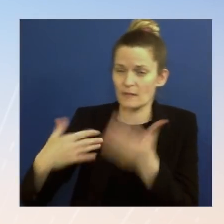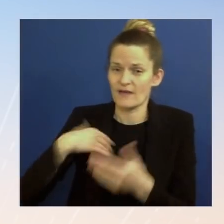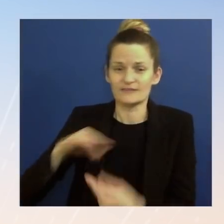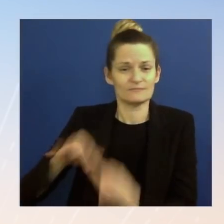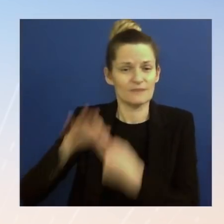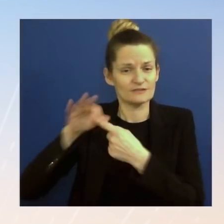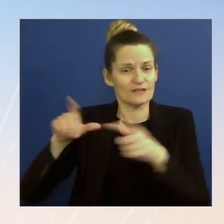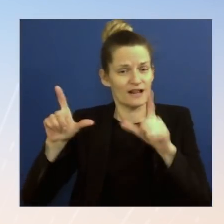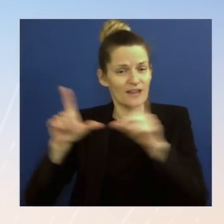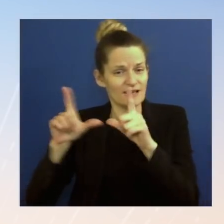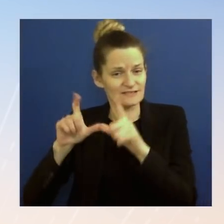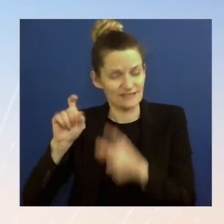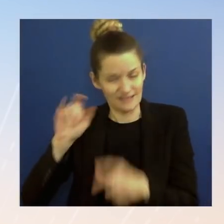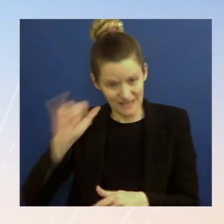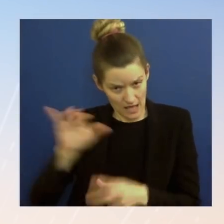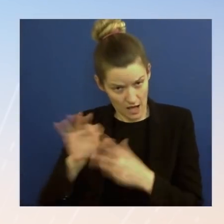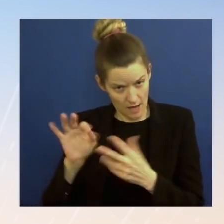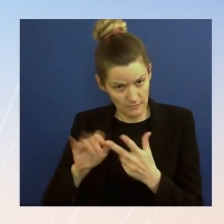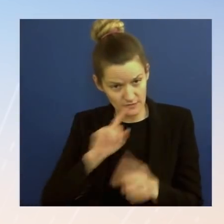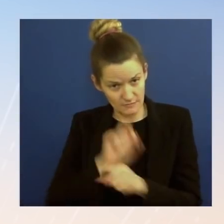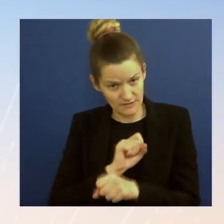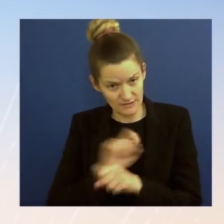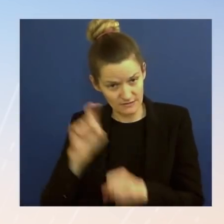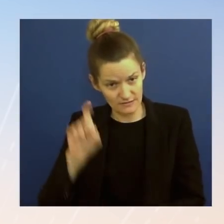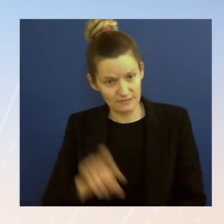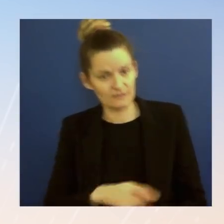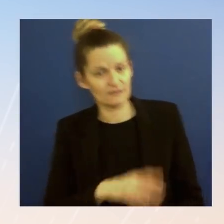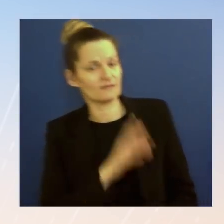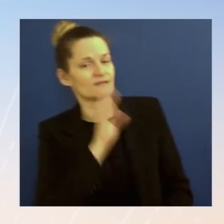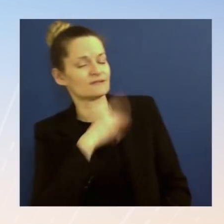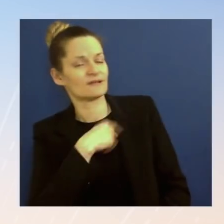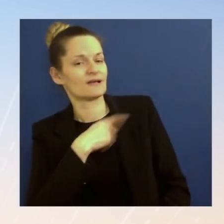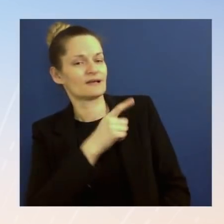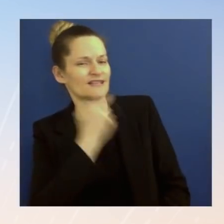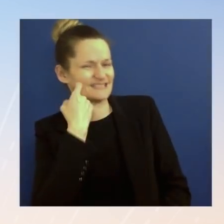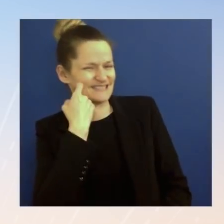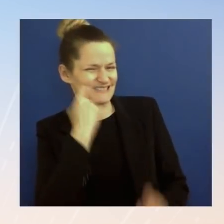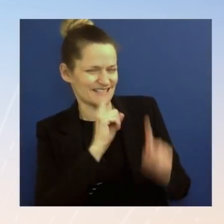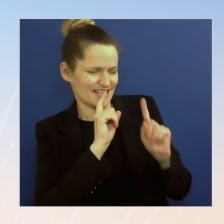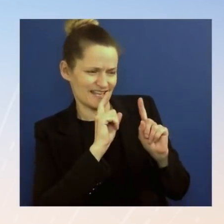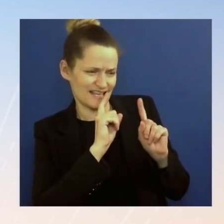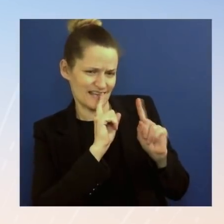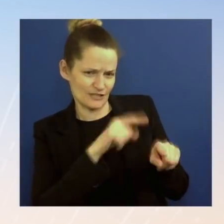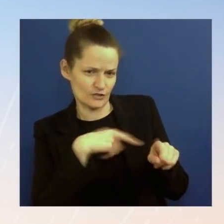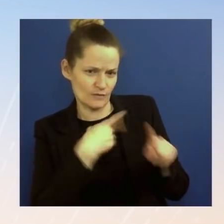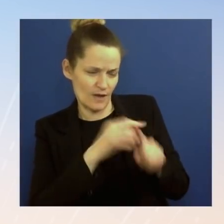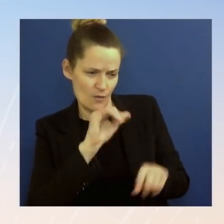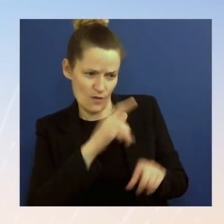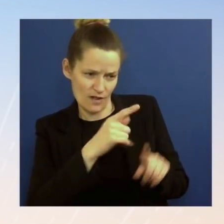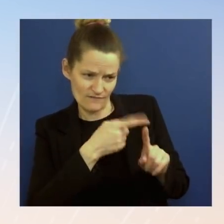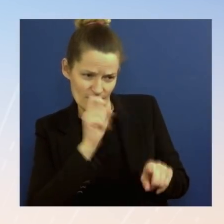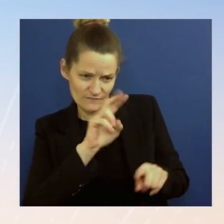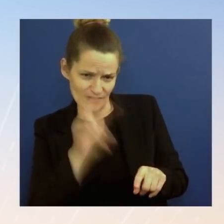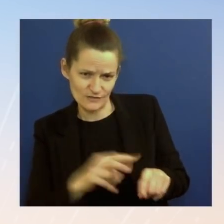The Press: Oh, yeah. Thanks, Jen. You said earlier in the press briefing that nothing has been decided about President Biden traveling to Europe."